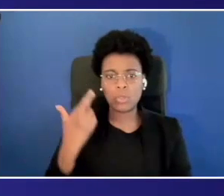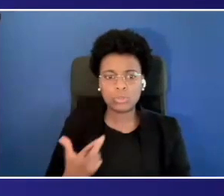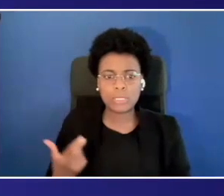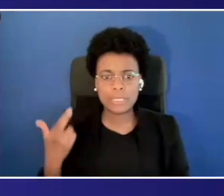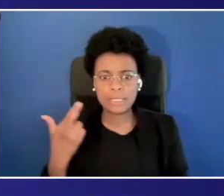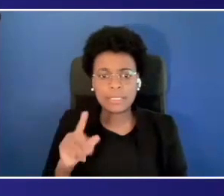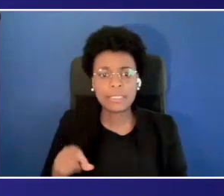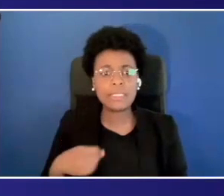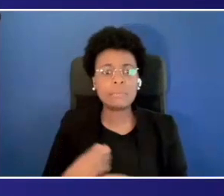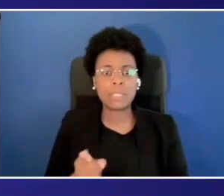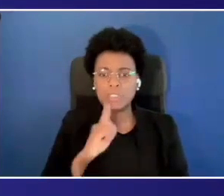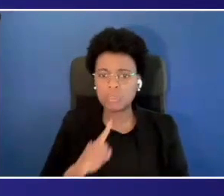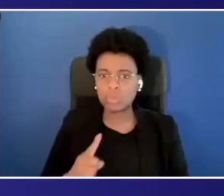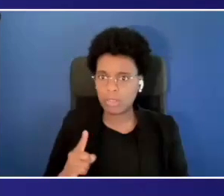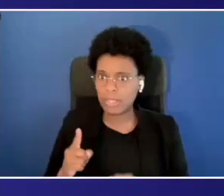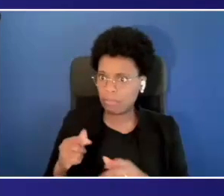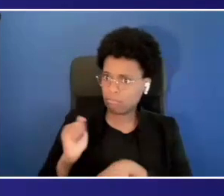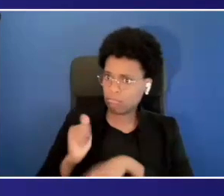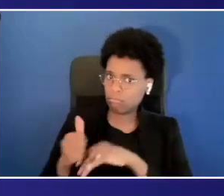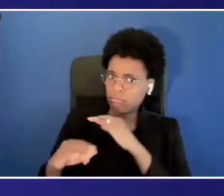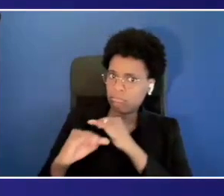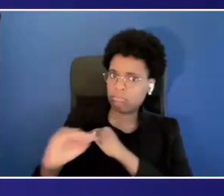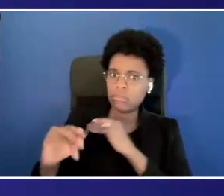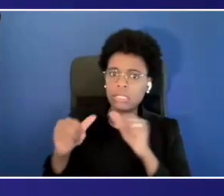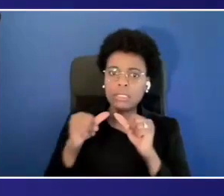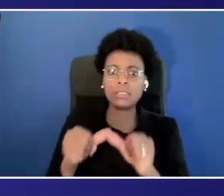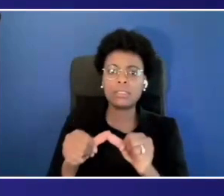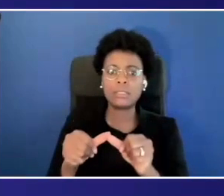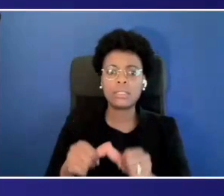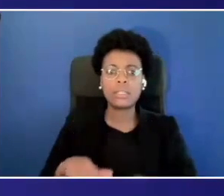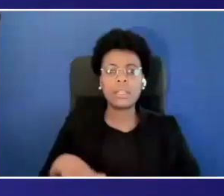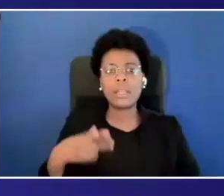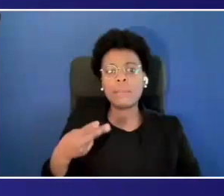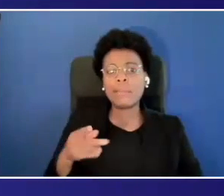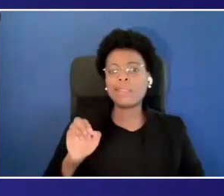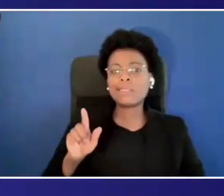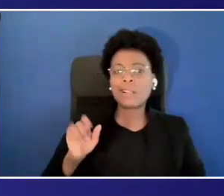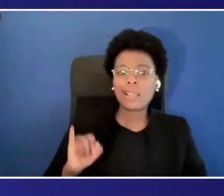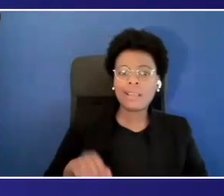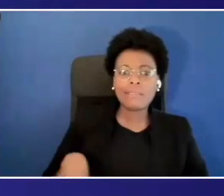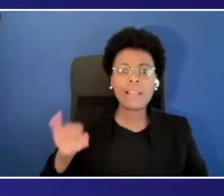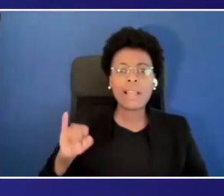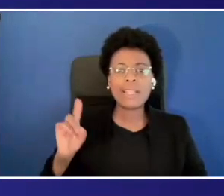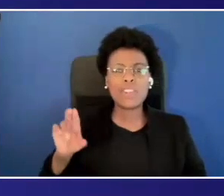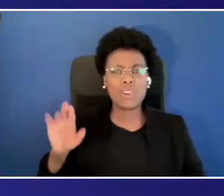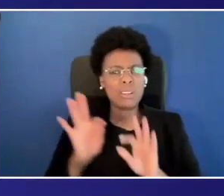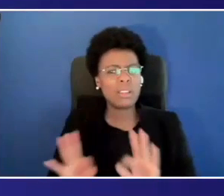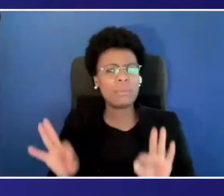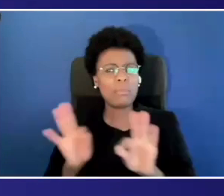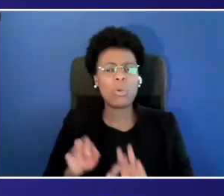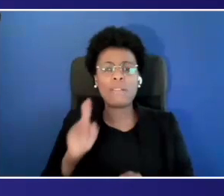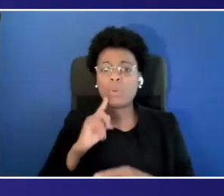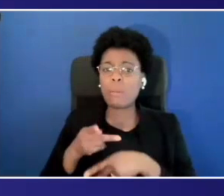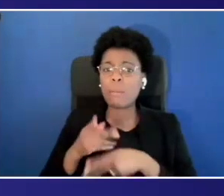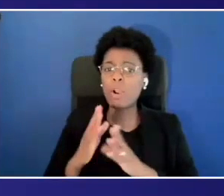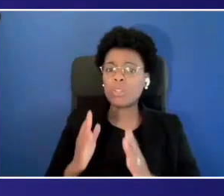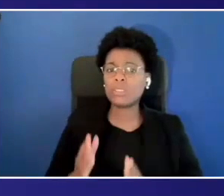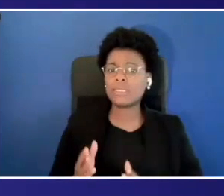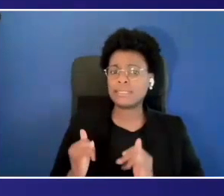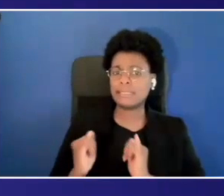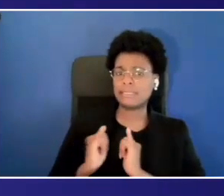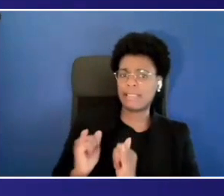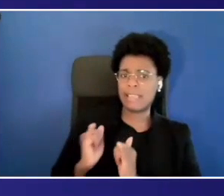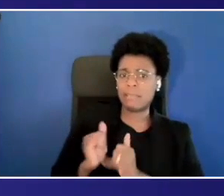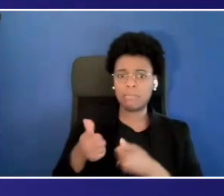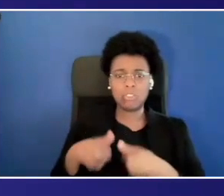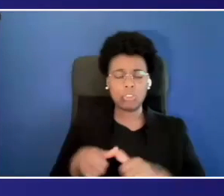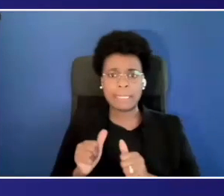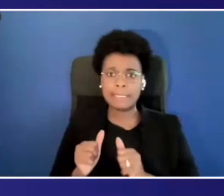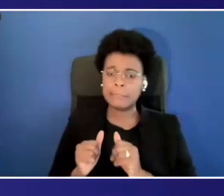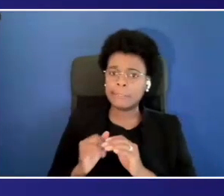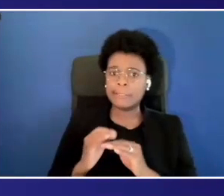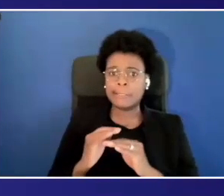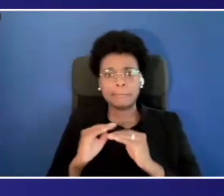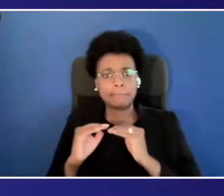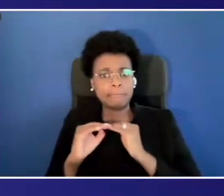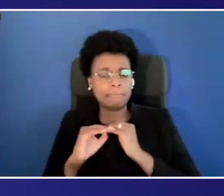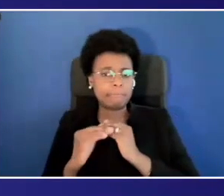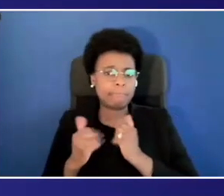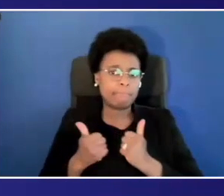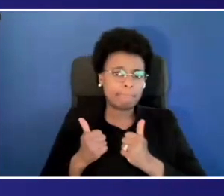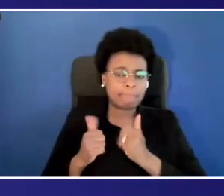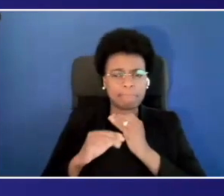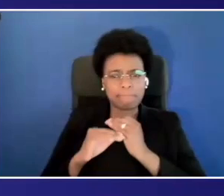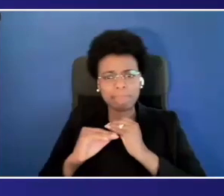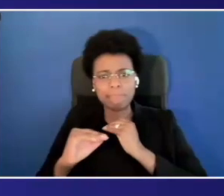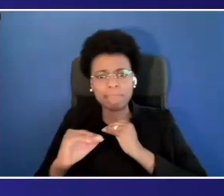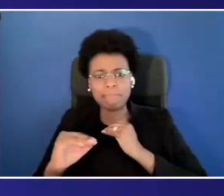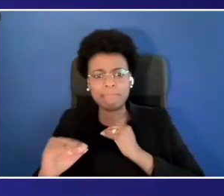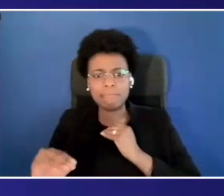We're just trying to see a float. Having access to an affordable repayment plan can help borrow our state of default.